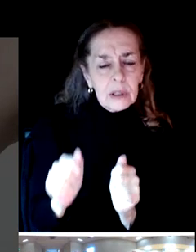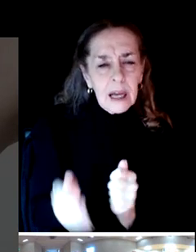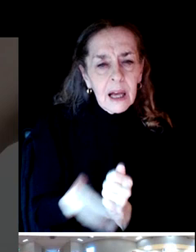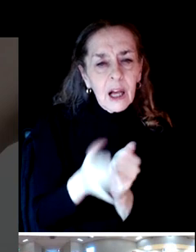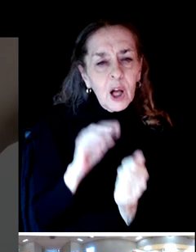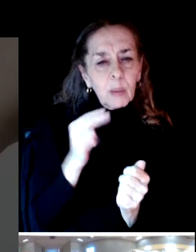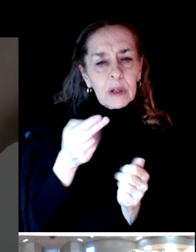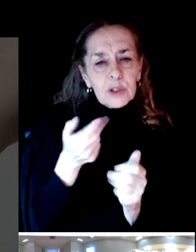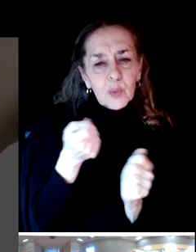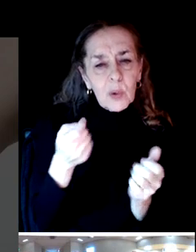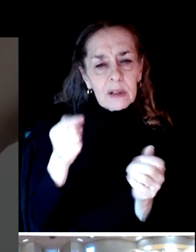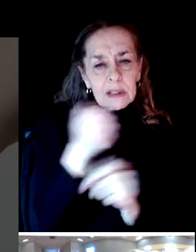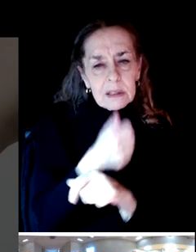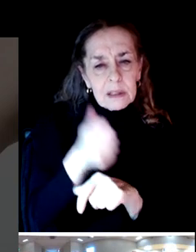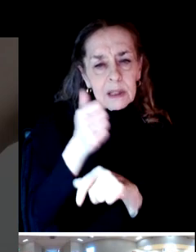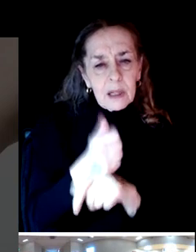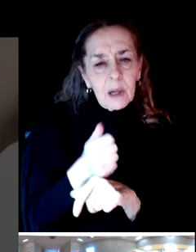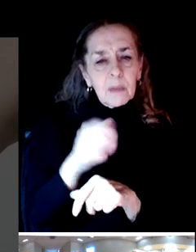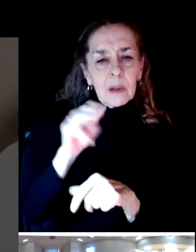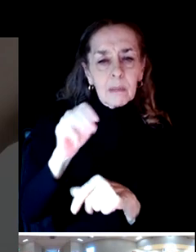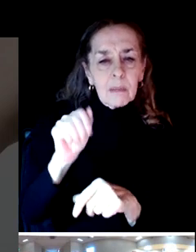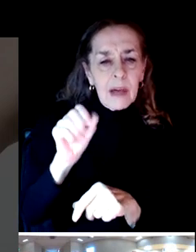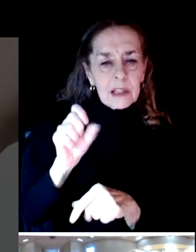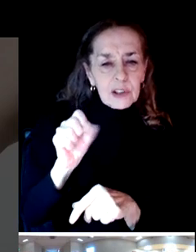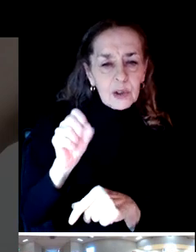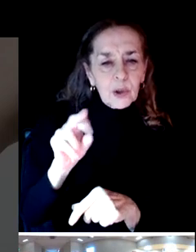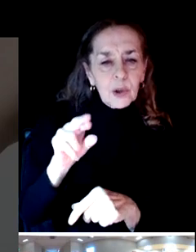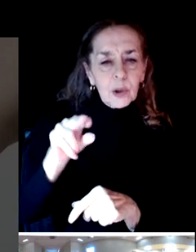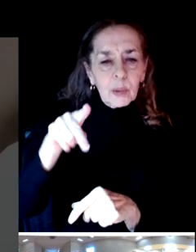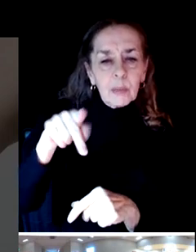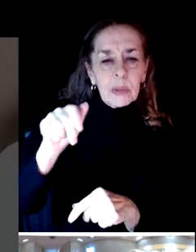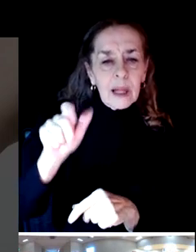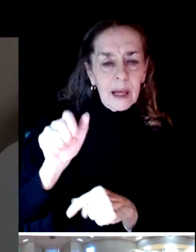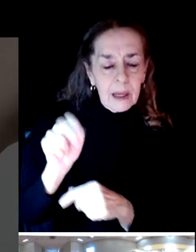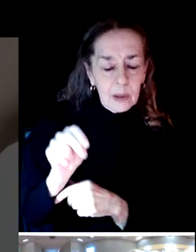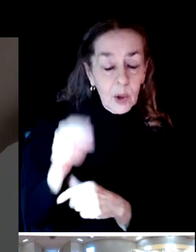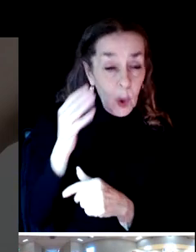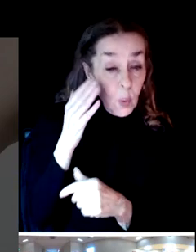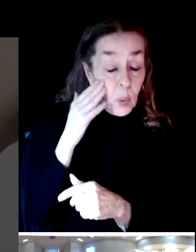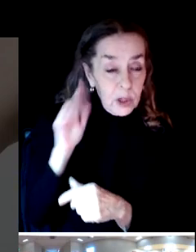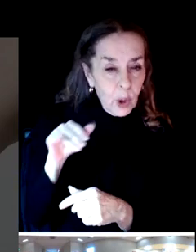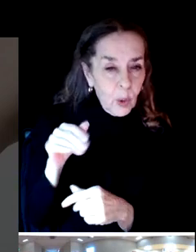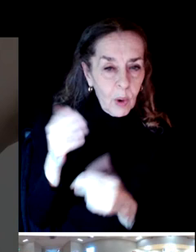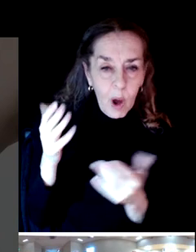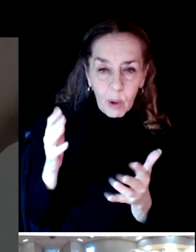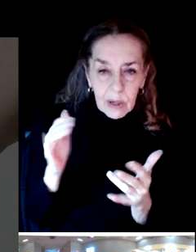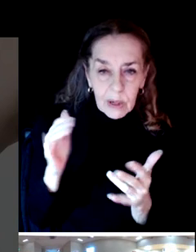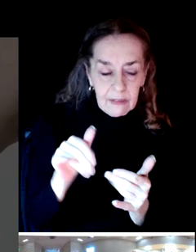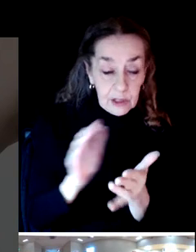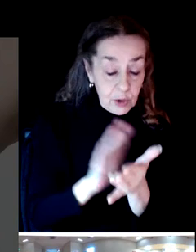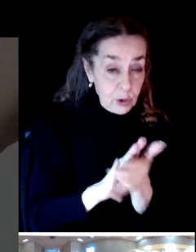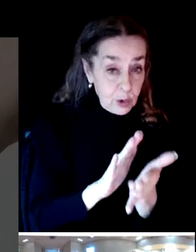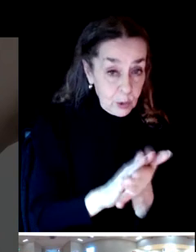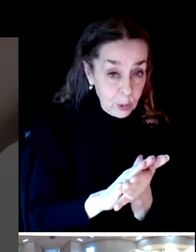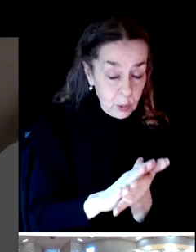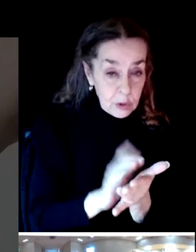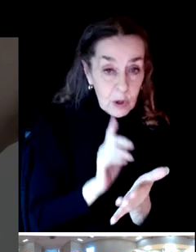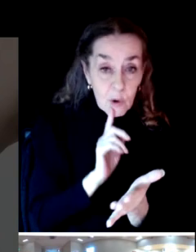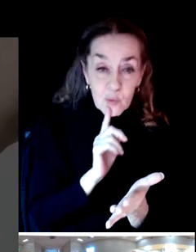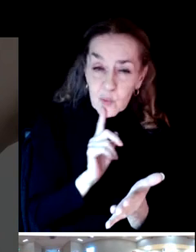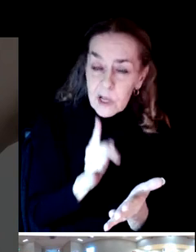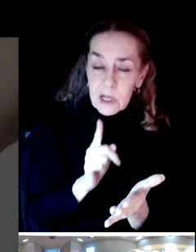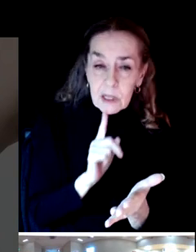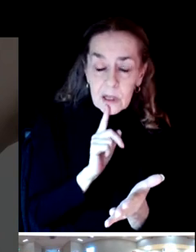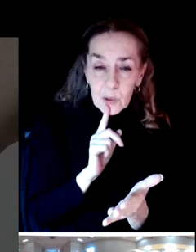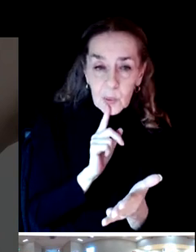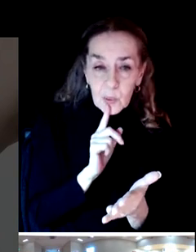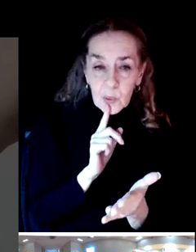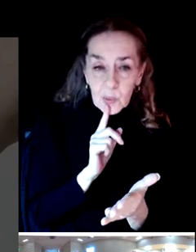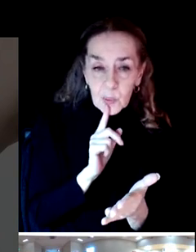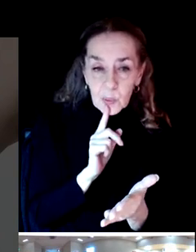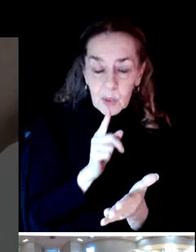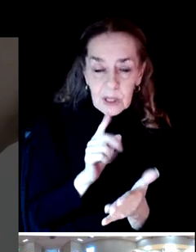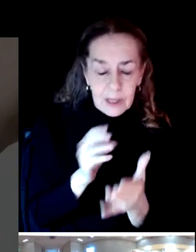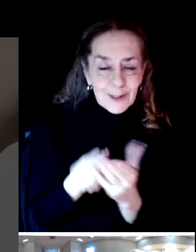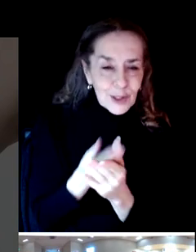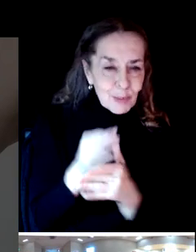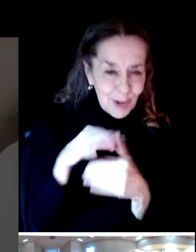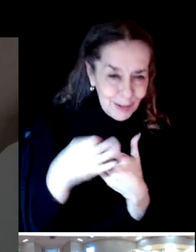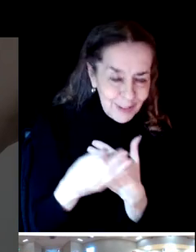We know already that schools are really, really good in the Springfield School District.